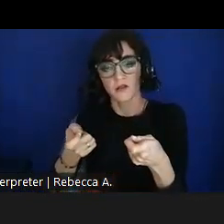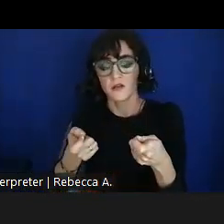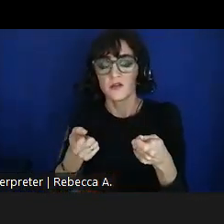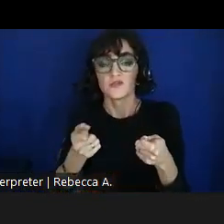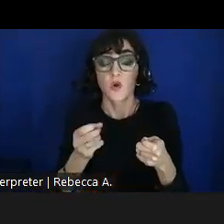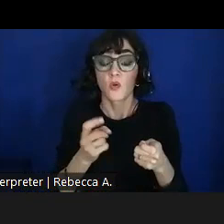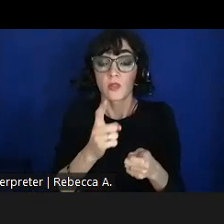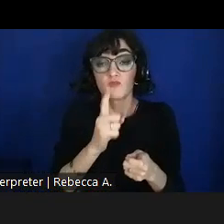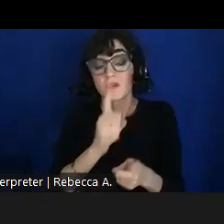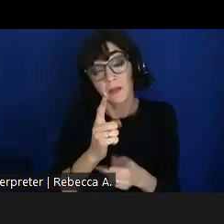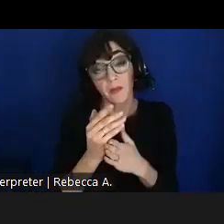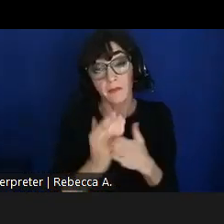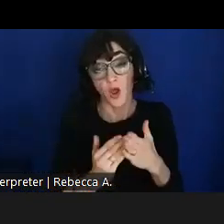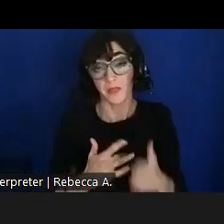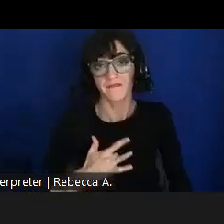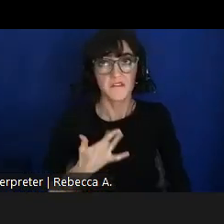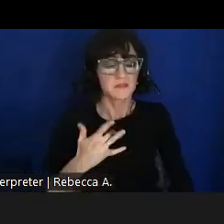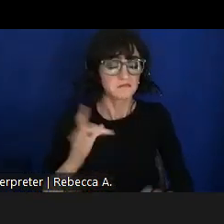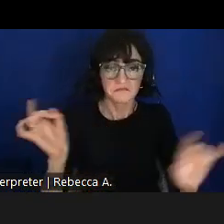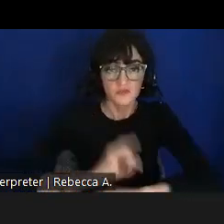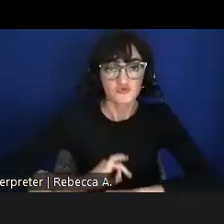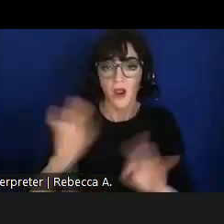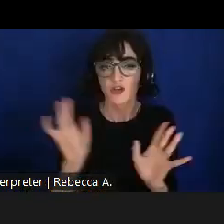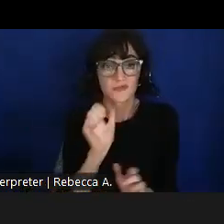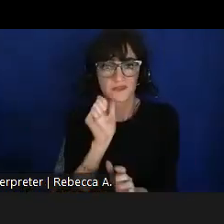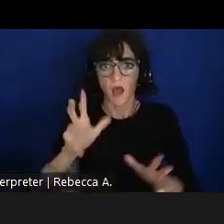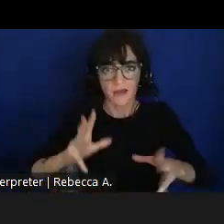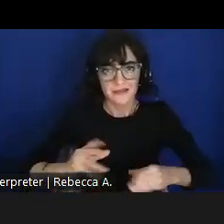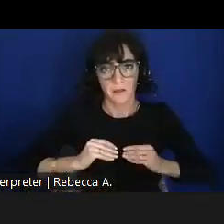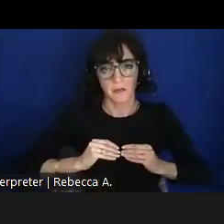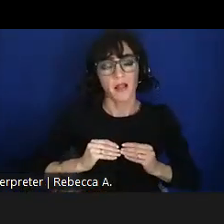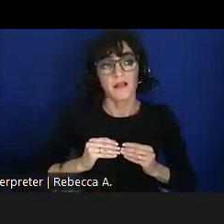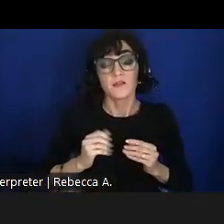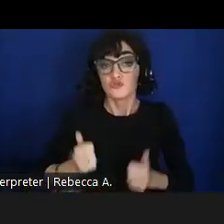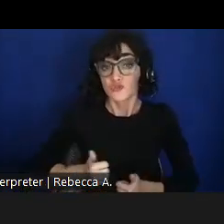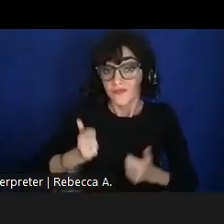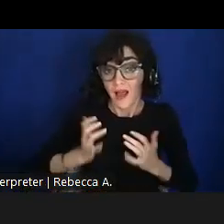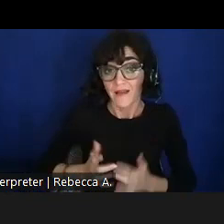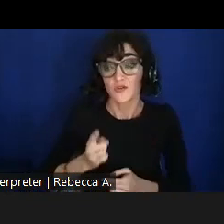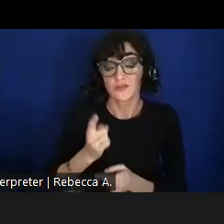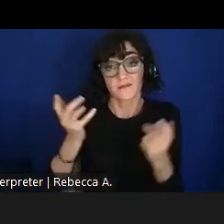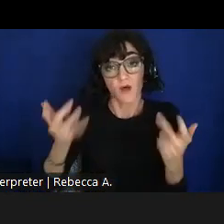unacceptable and tragic is how survivors have shared with us that when they did try to get